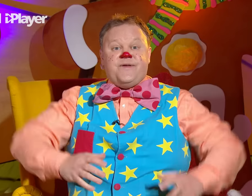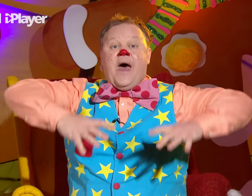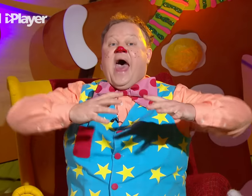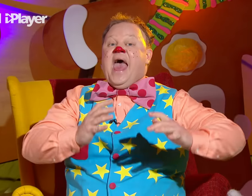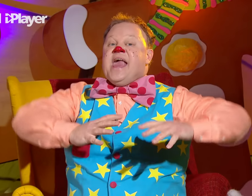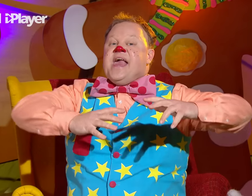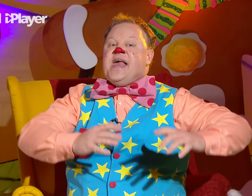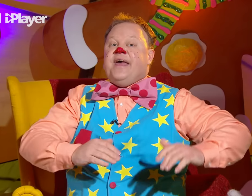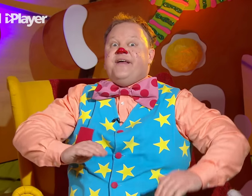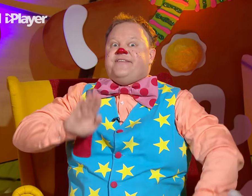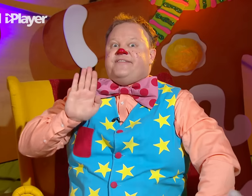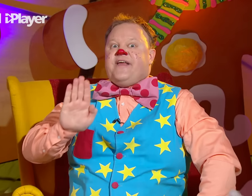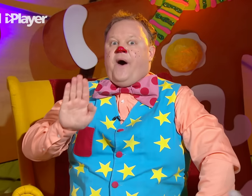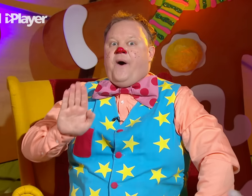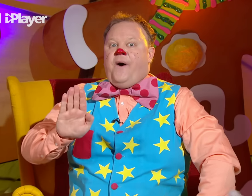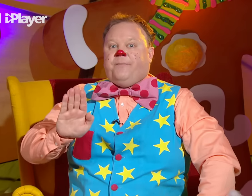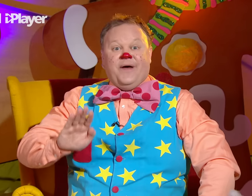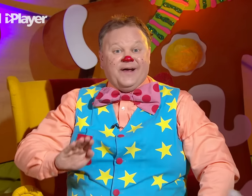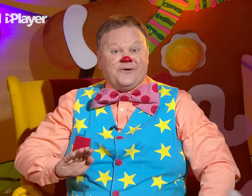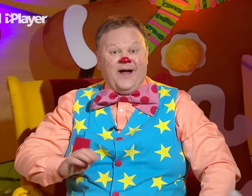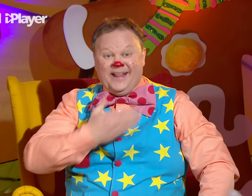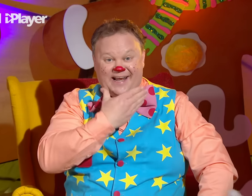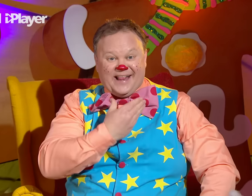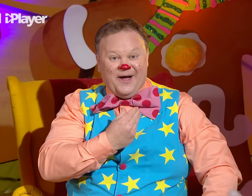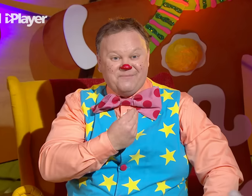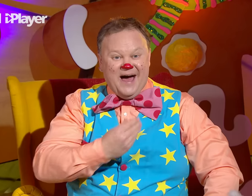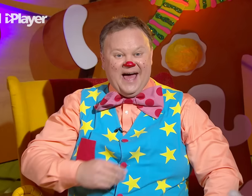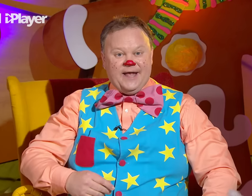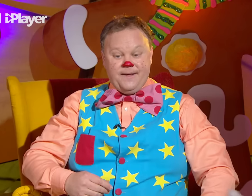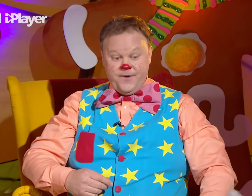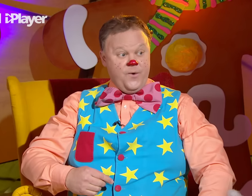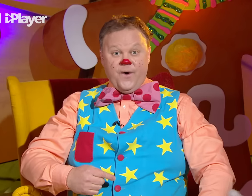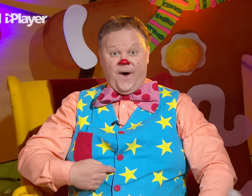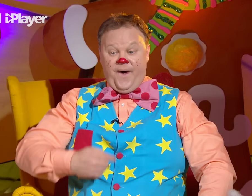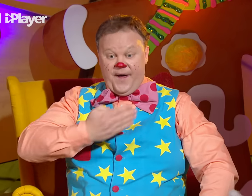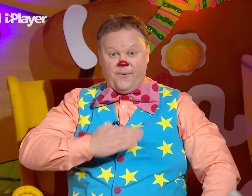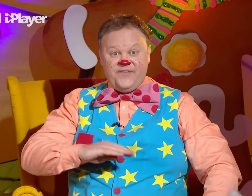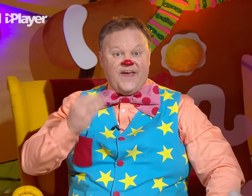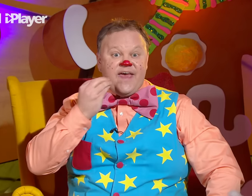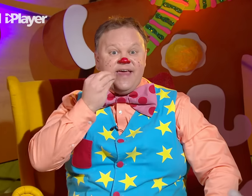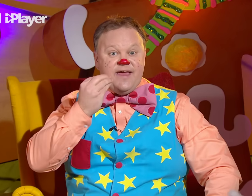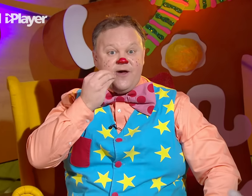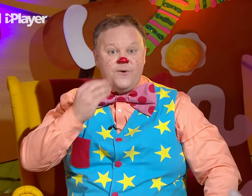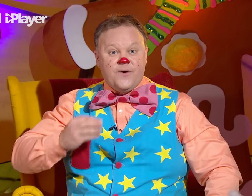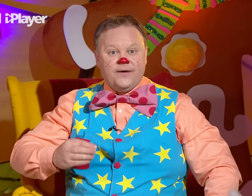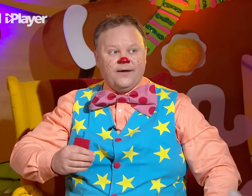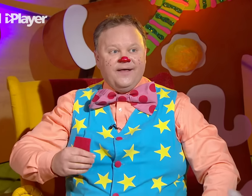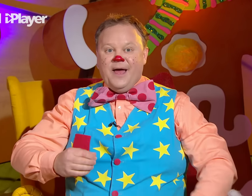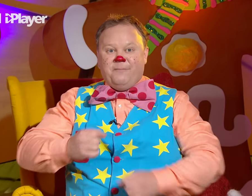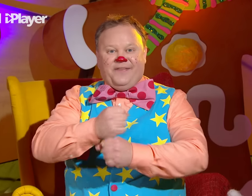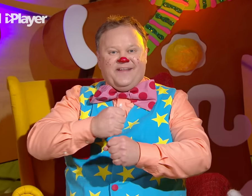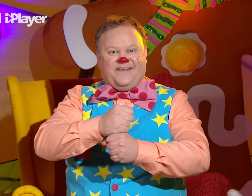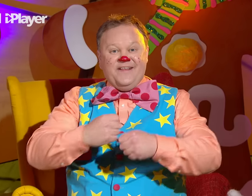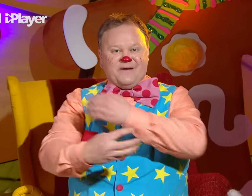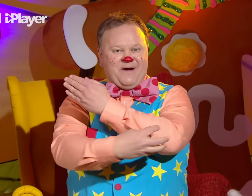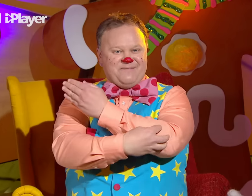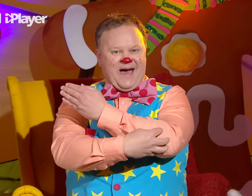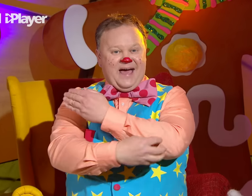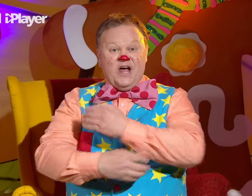dry stop cried the little old man i want to eat you but the gingerbread man